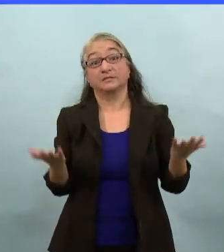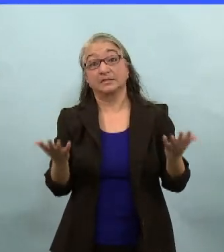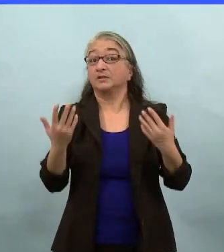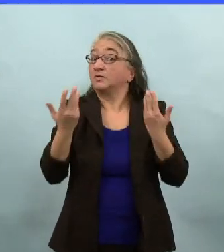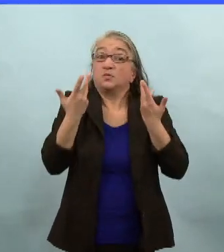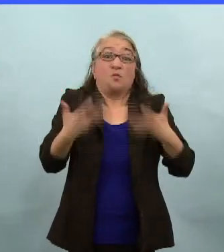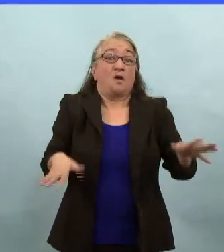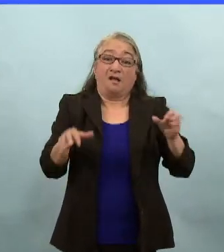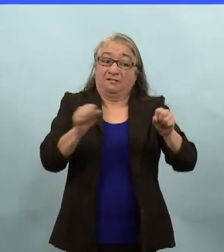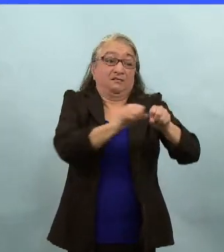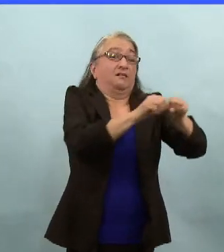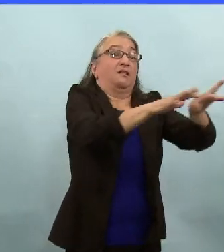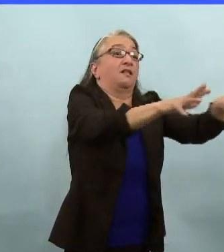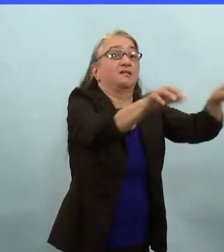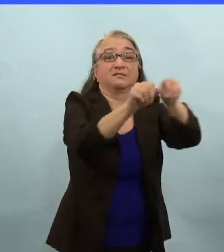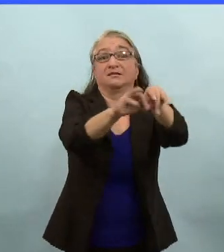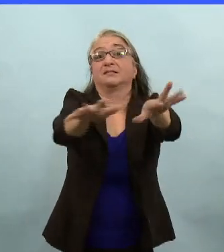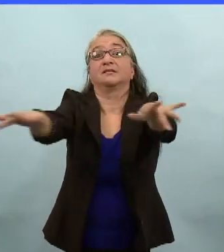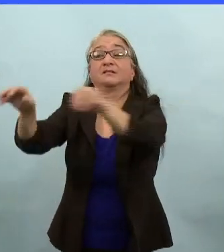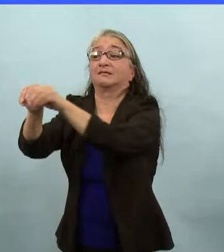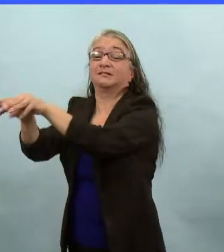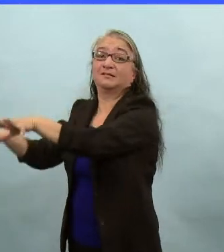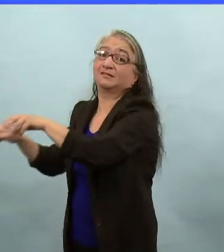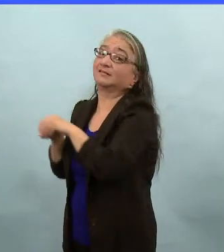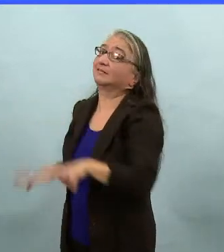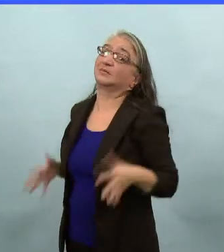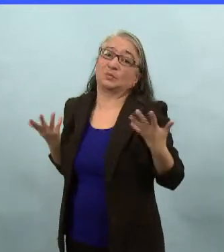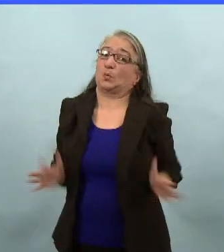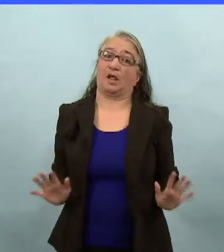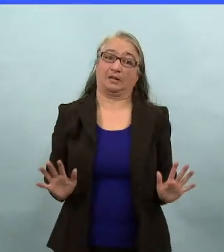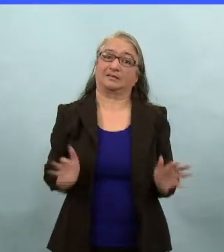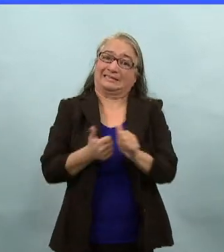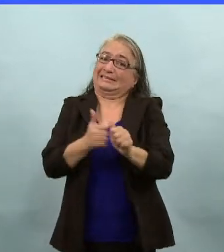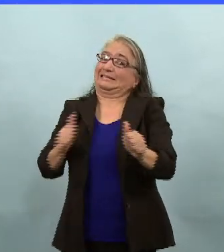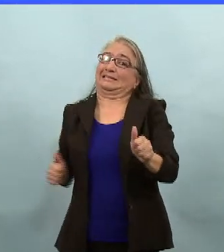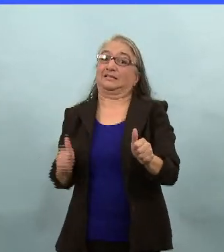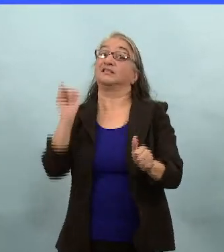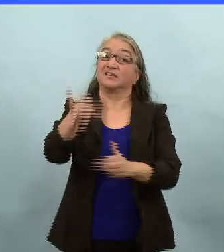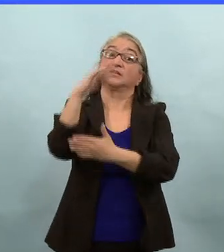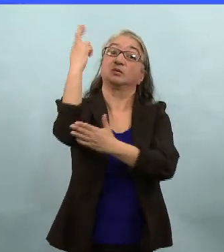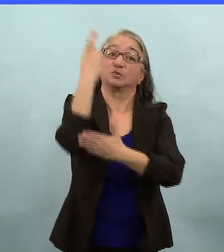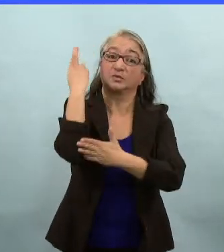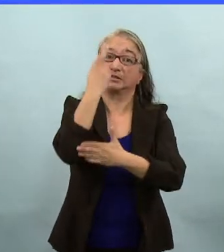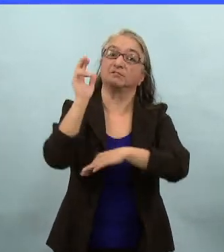all these tools will help do that so our acute care system has less risk of becoming overwhelmed